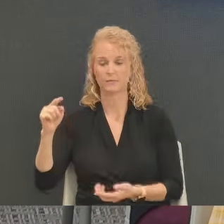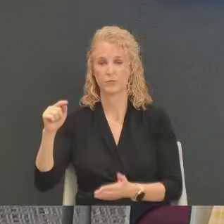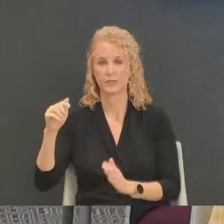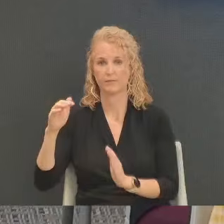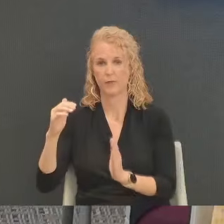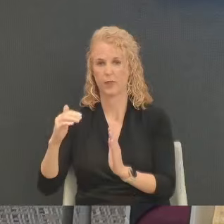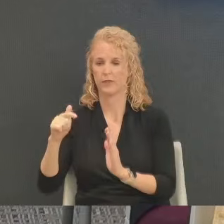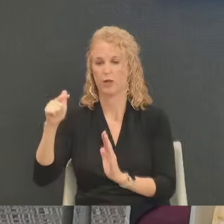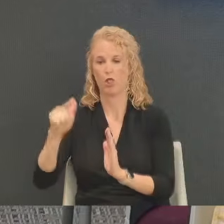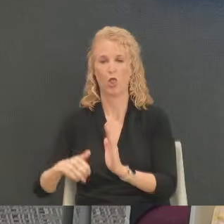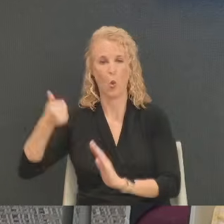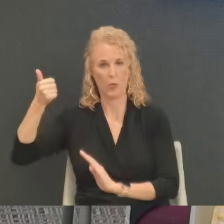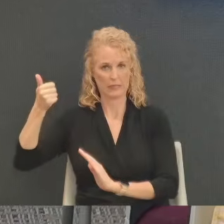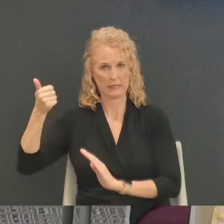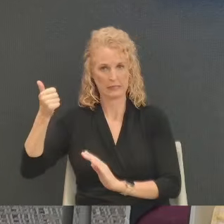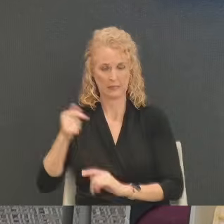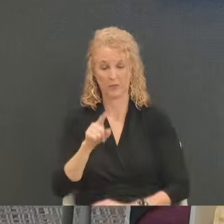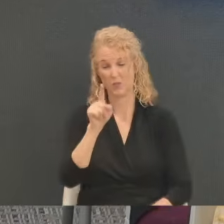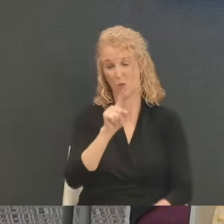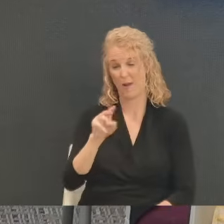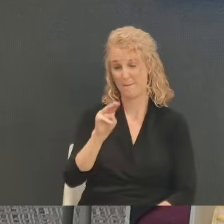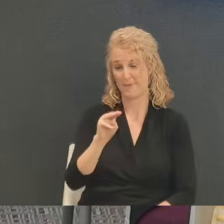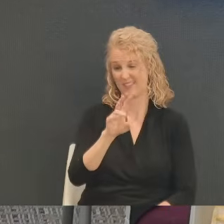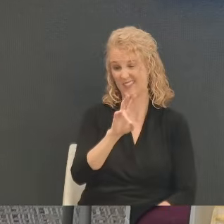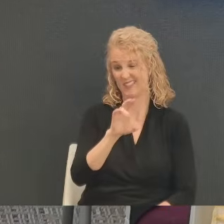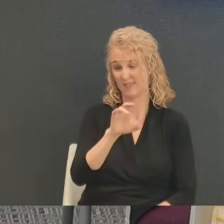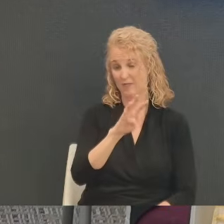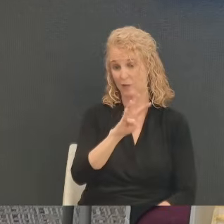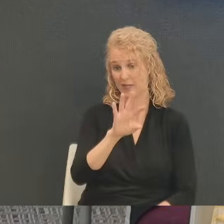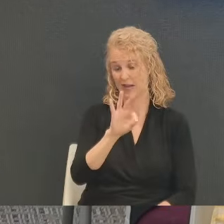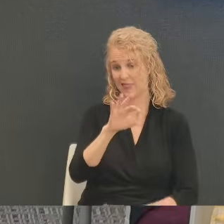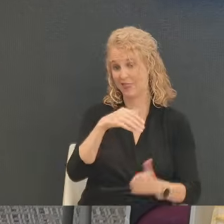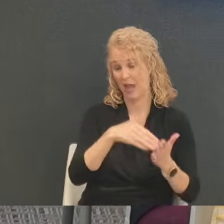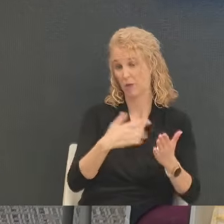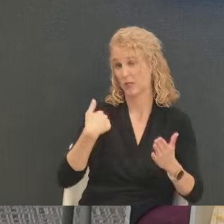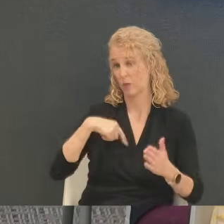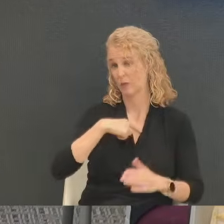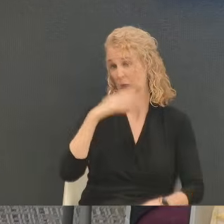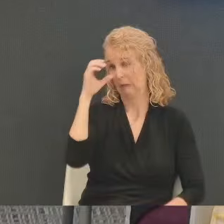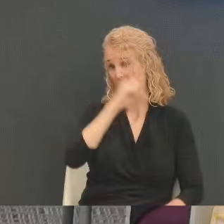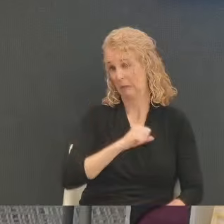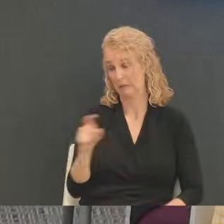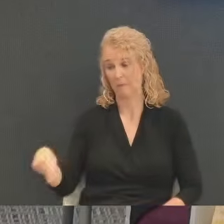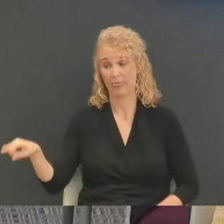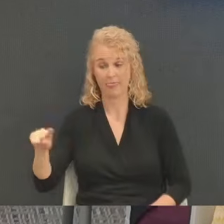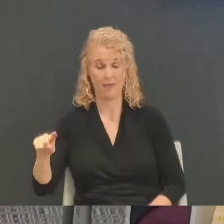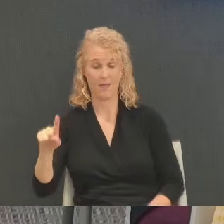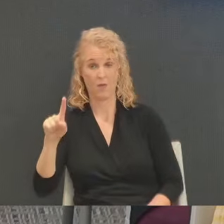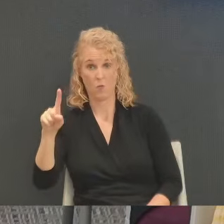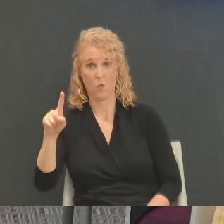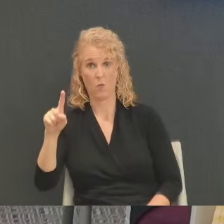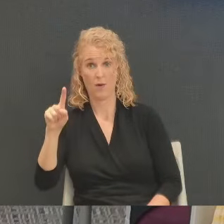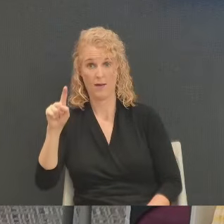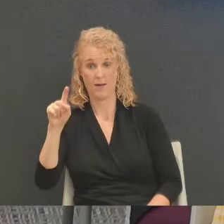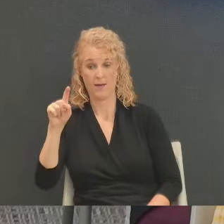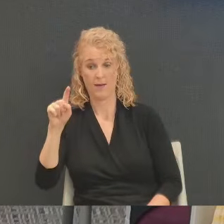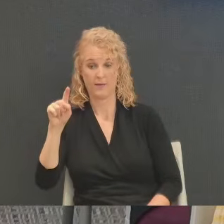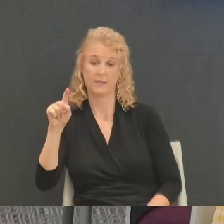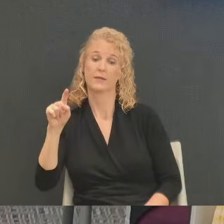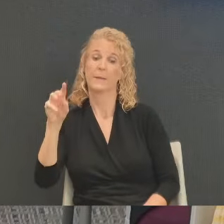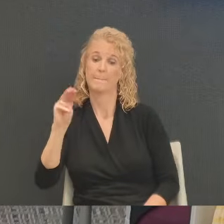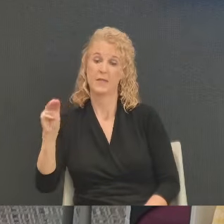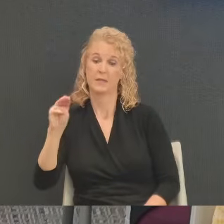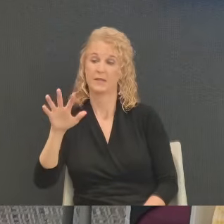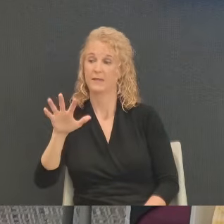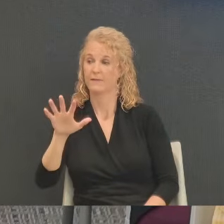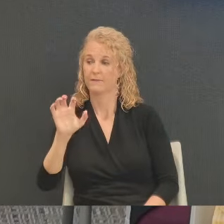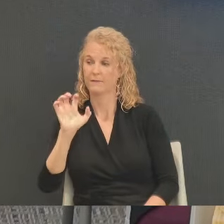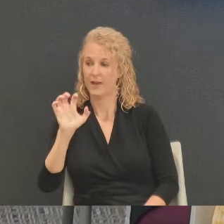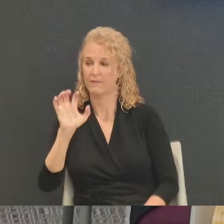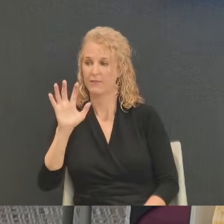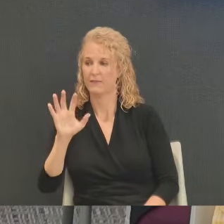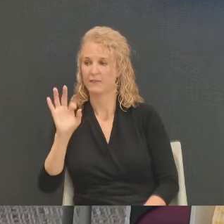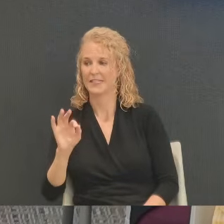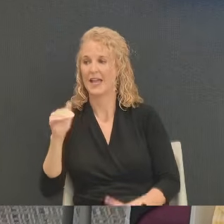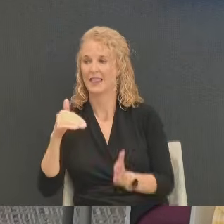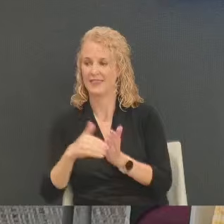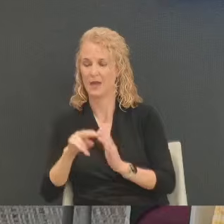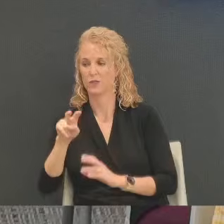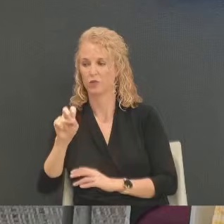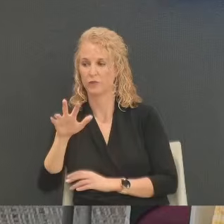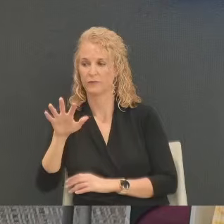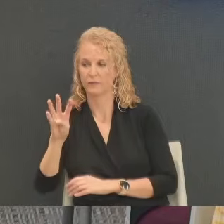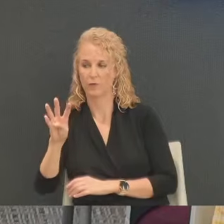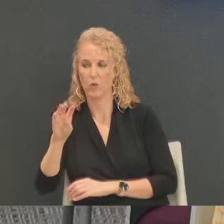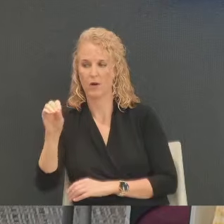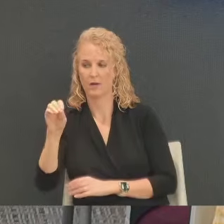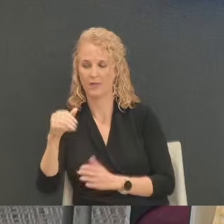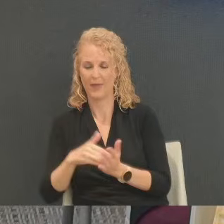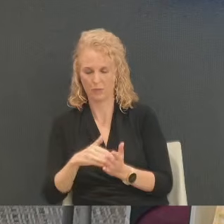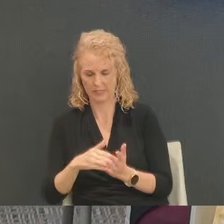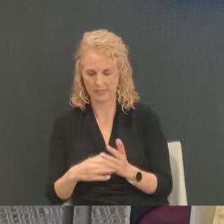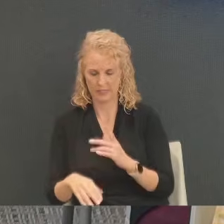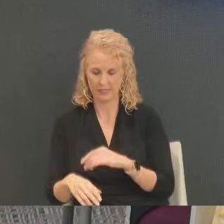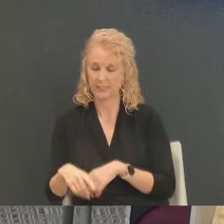estimate was 1,749,000. the bid award amount is 1,559,254 almost 11% under our Engineers estimate.